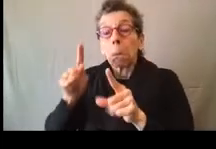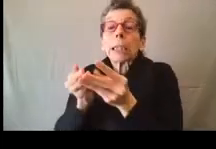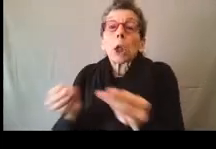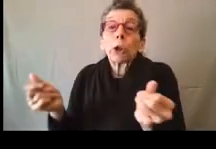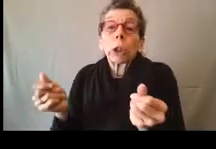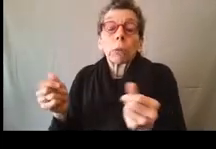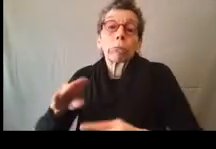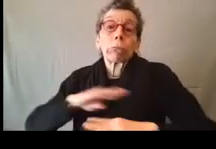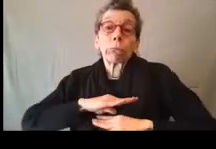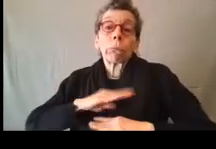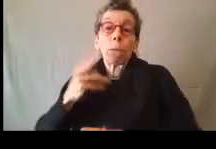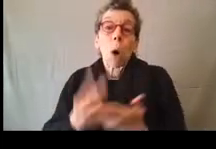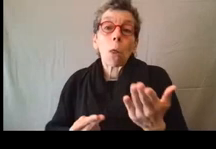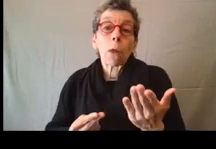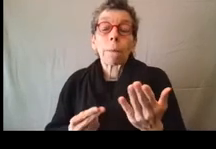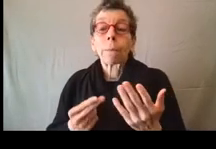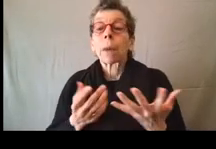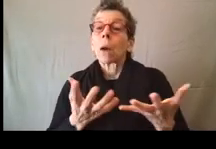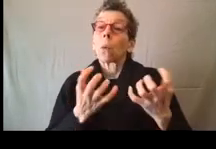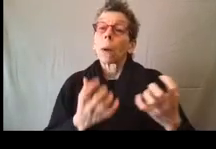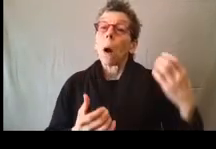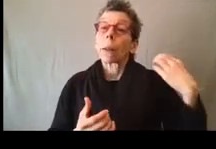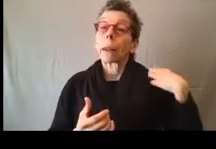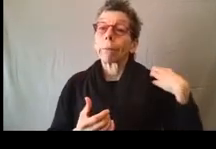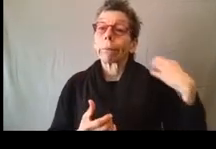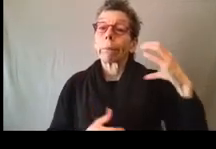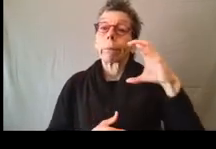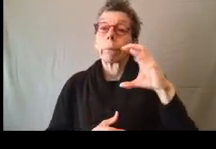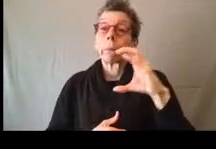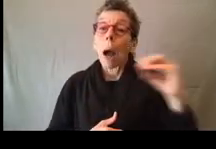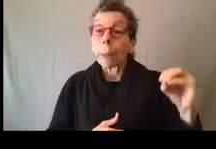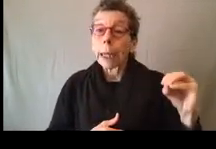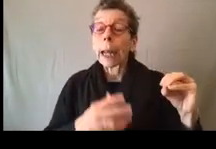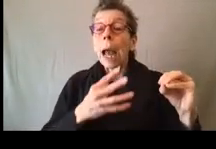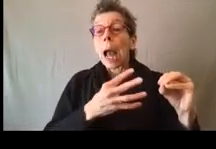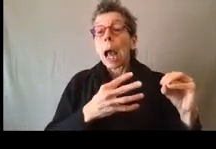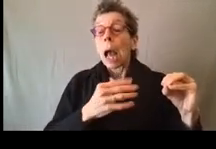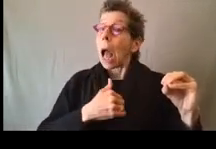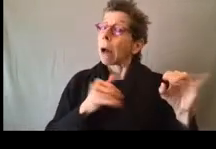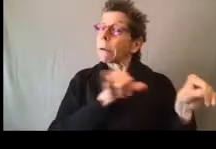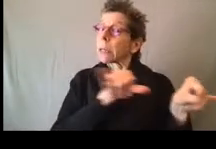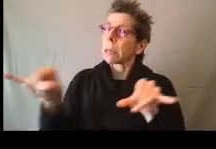employees and employers can be on the same page and share the same set of expectation.